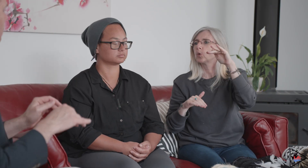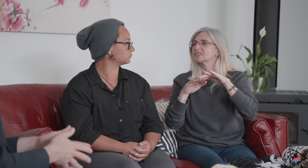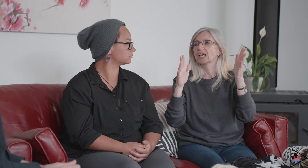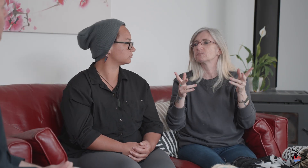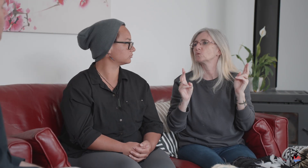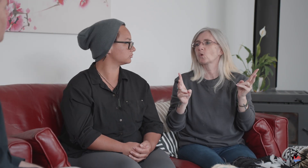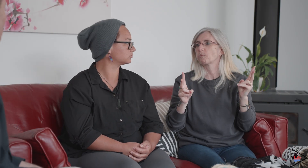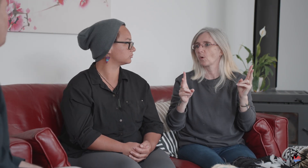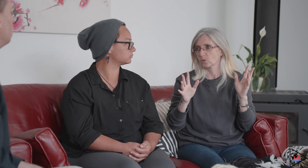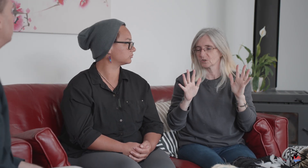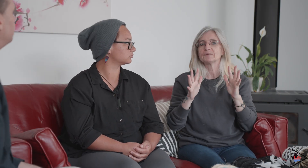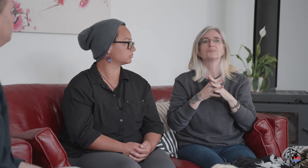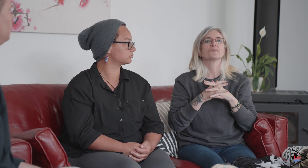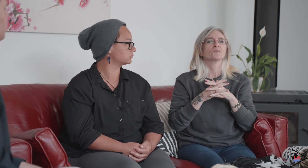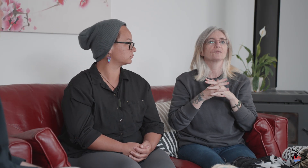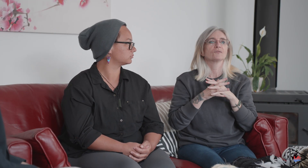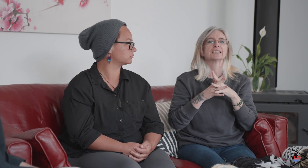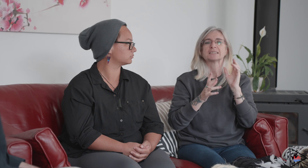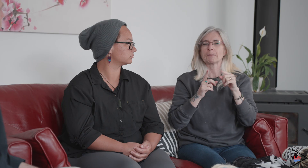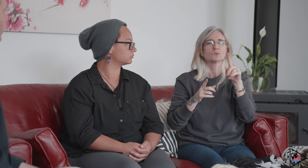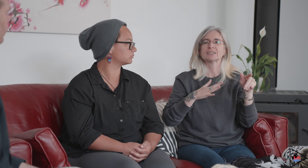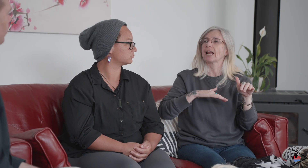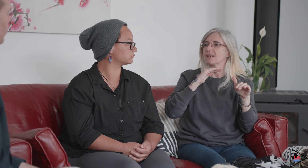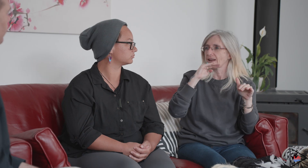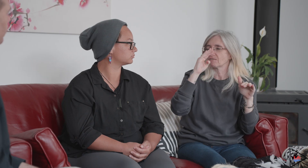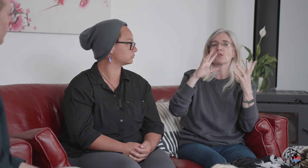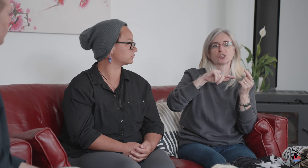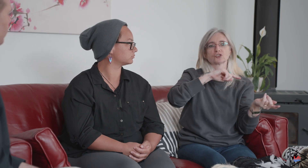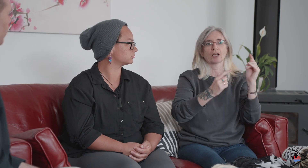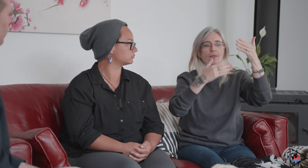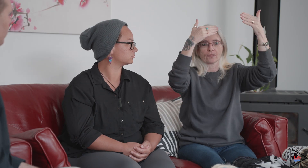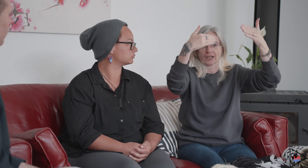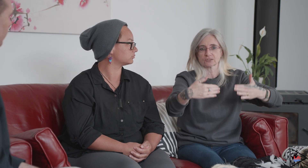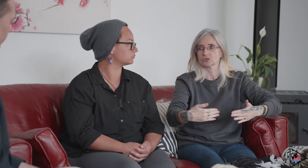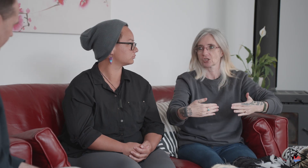down again. So is it like a special table of some kind? No, no, just a normal table.